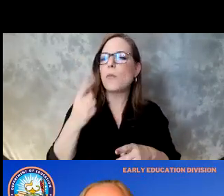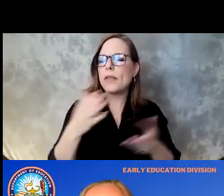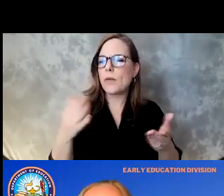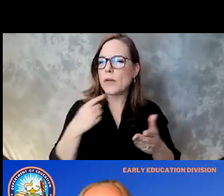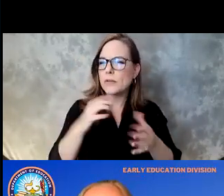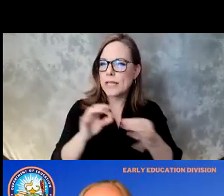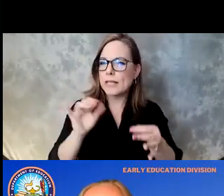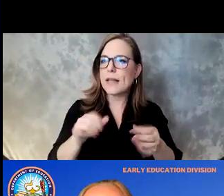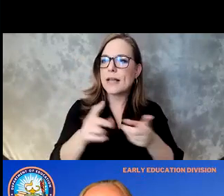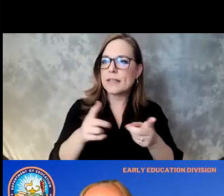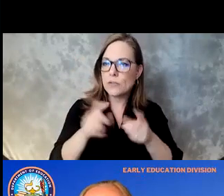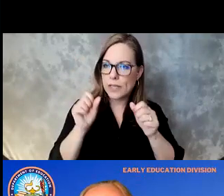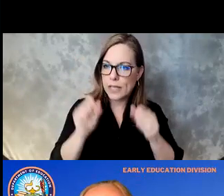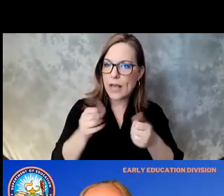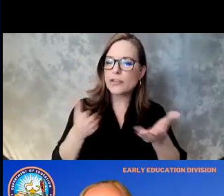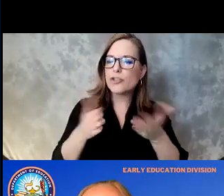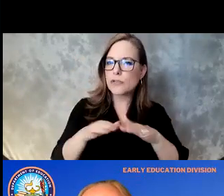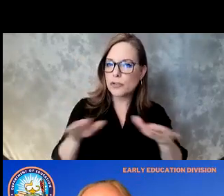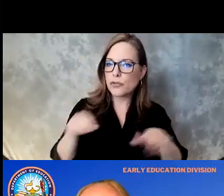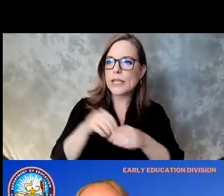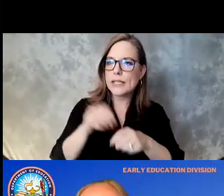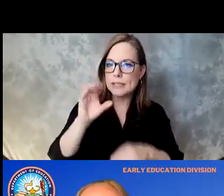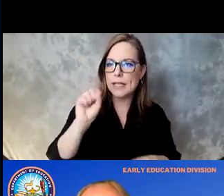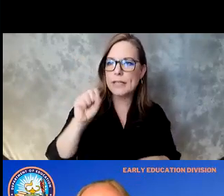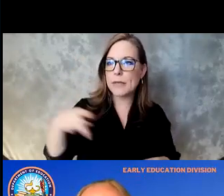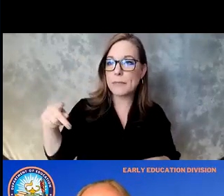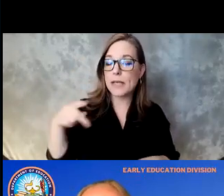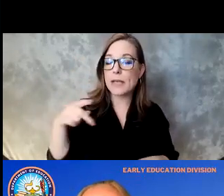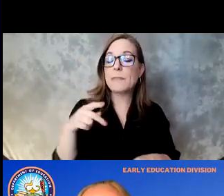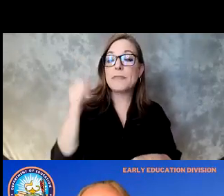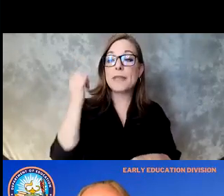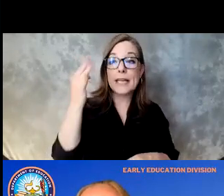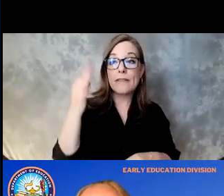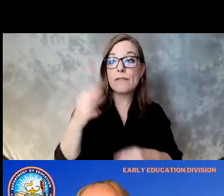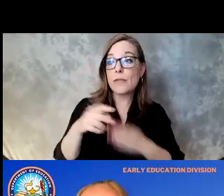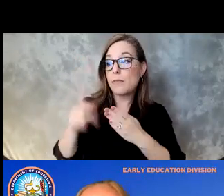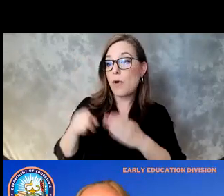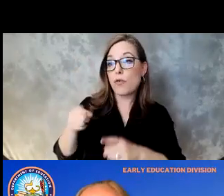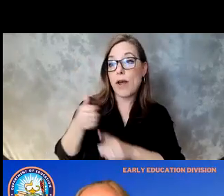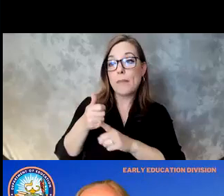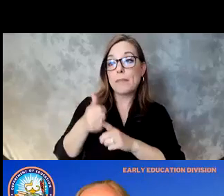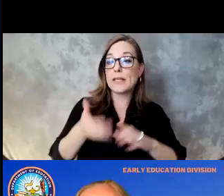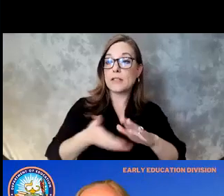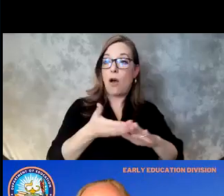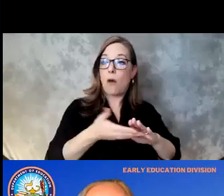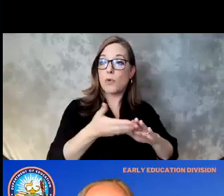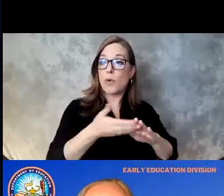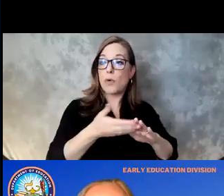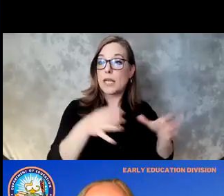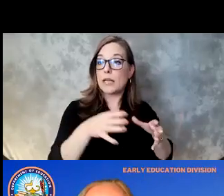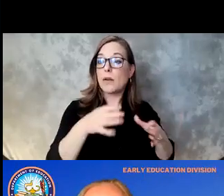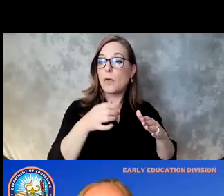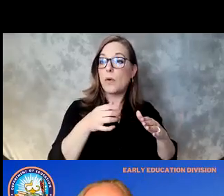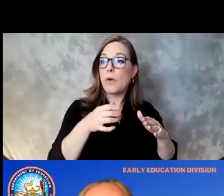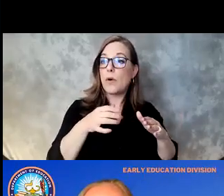in CSPP if the if the program is operating within the attendance boundaries of an elementary